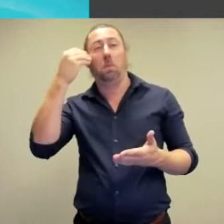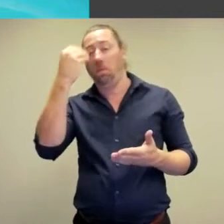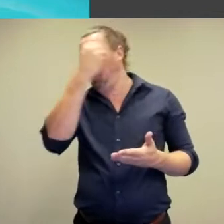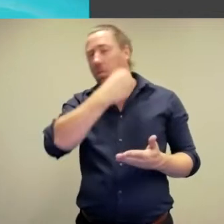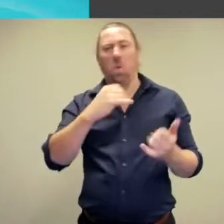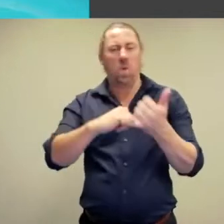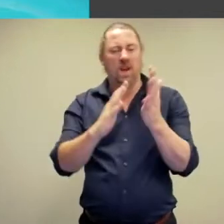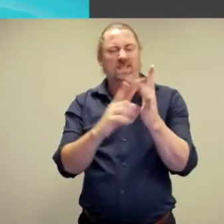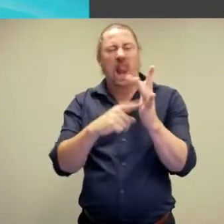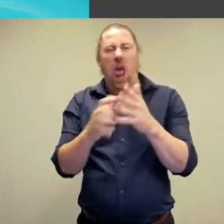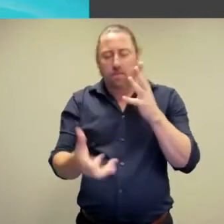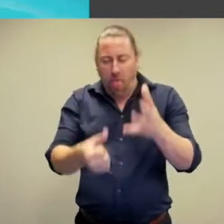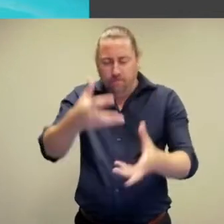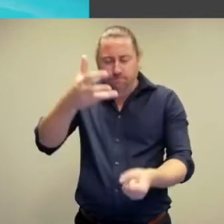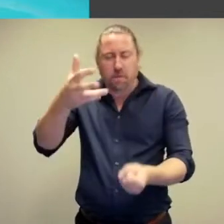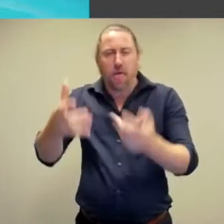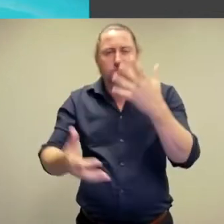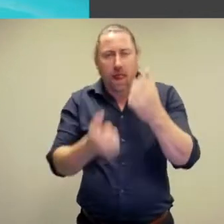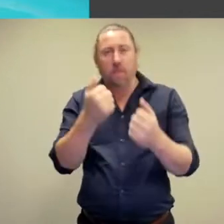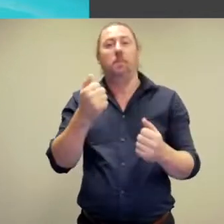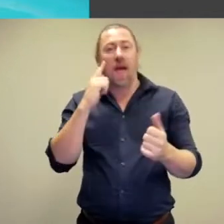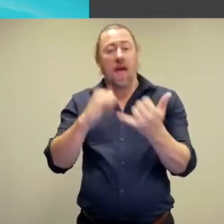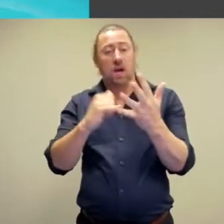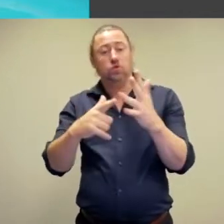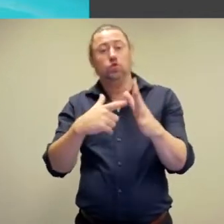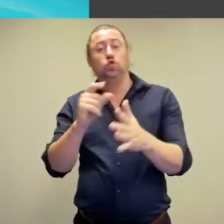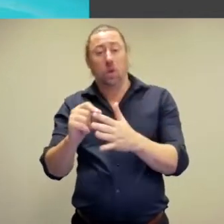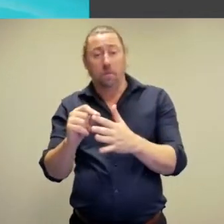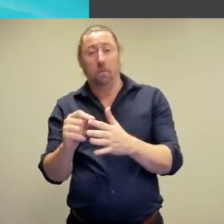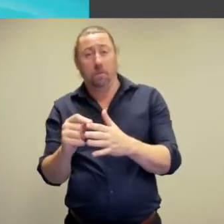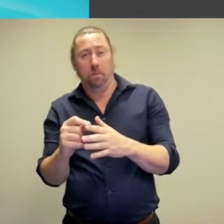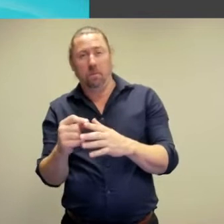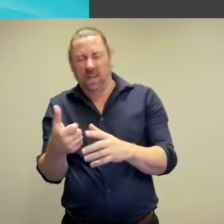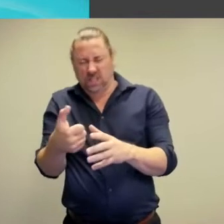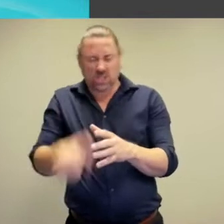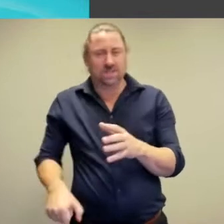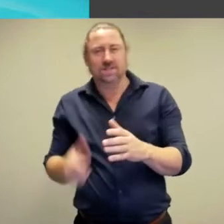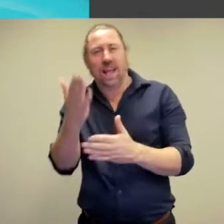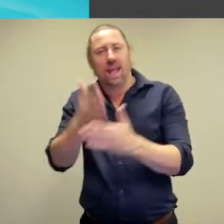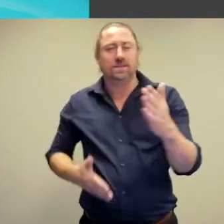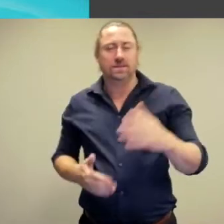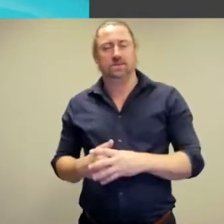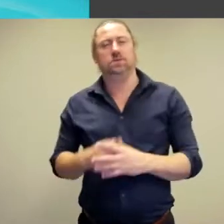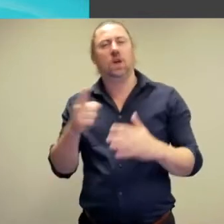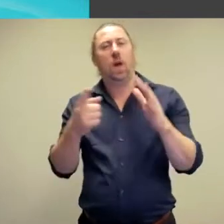and of course, cutting soap.